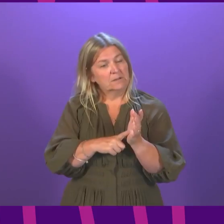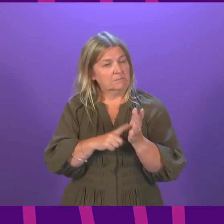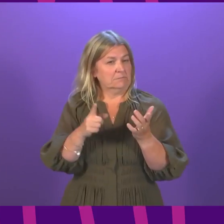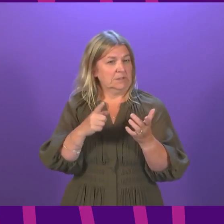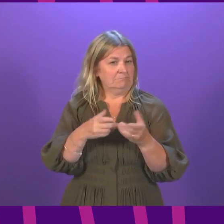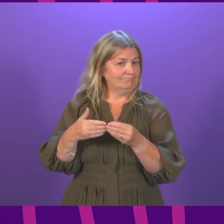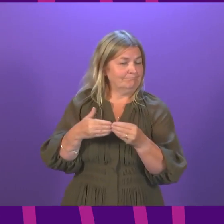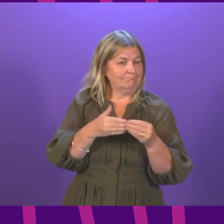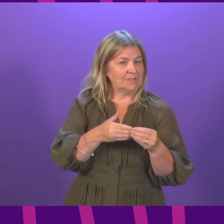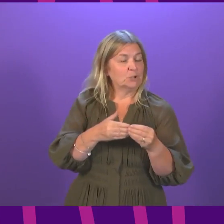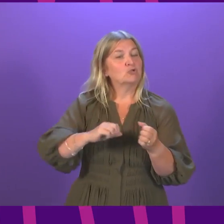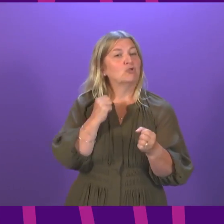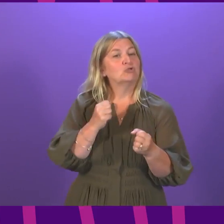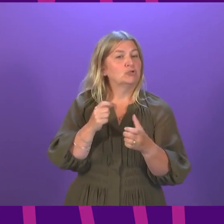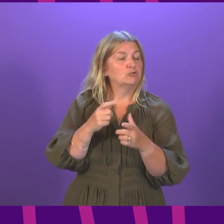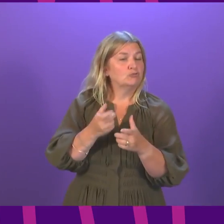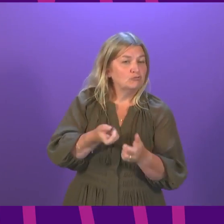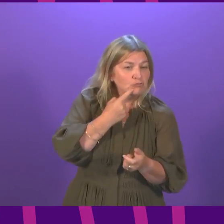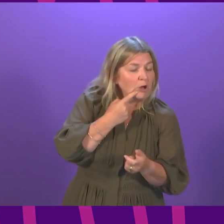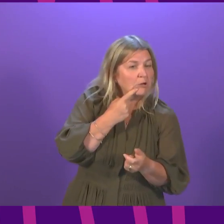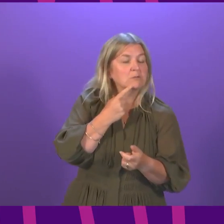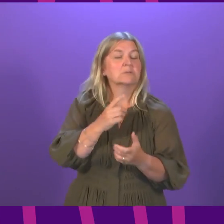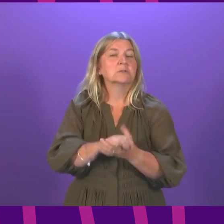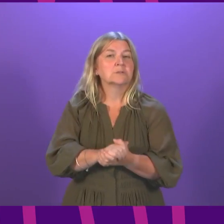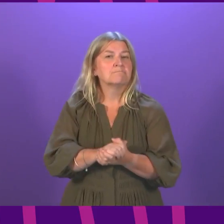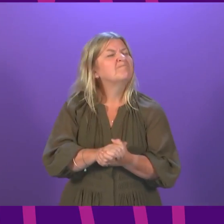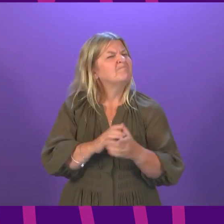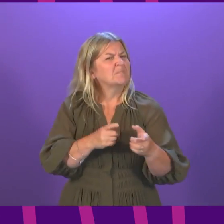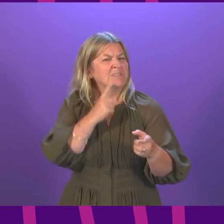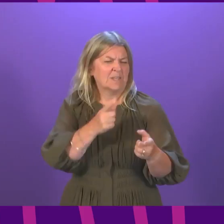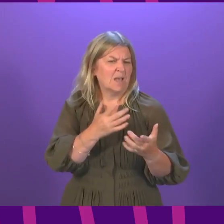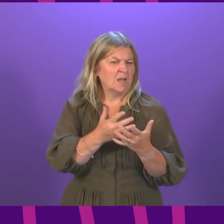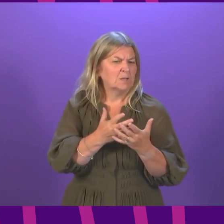“There is huge support within the drug treatment services for policymakers’ moves to ensure